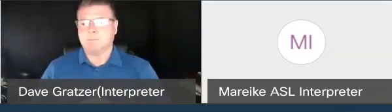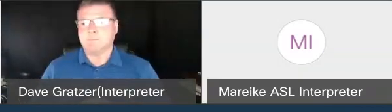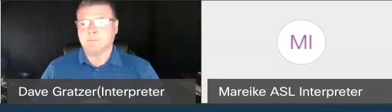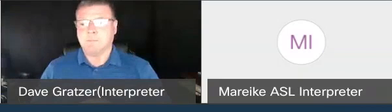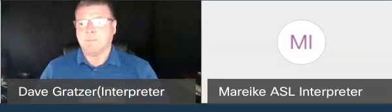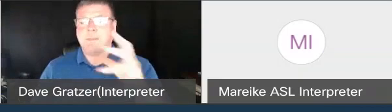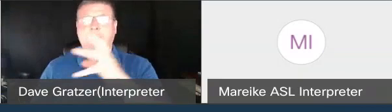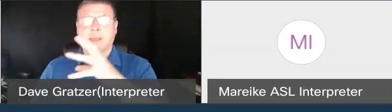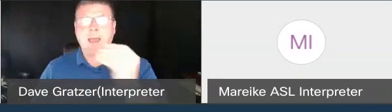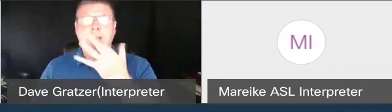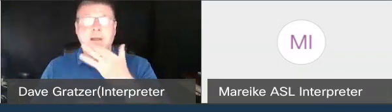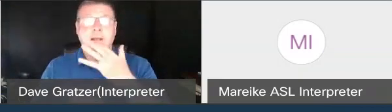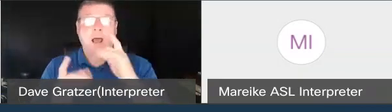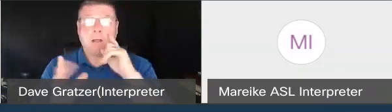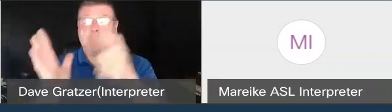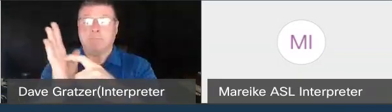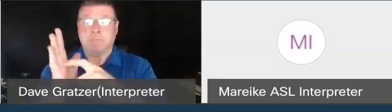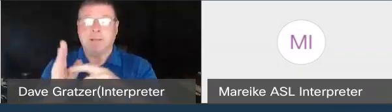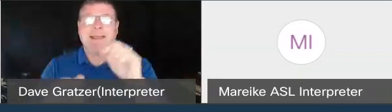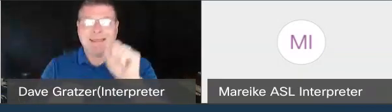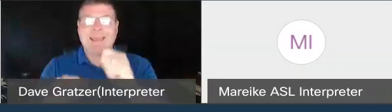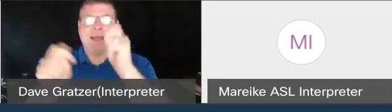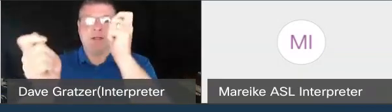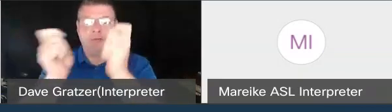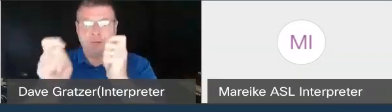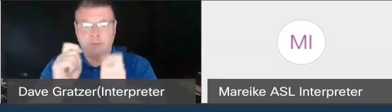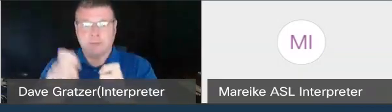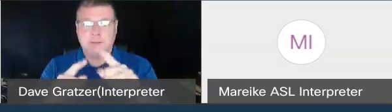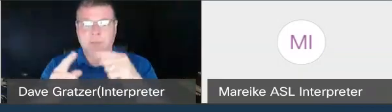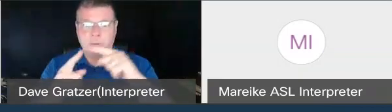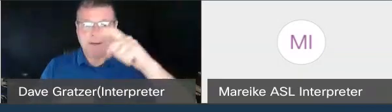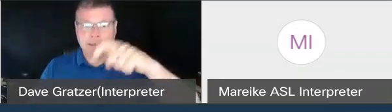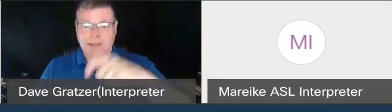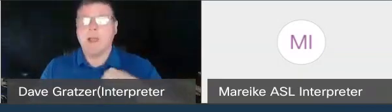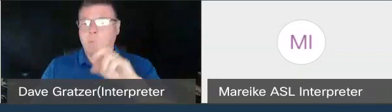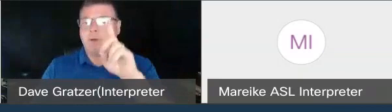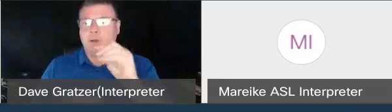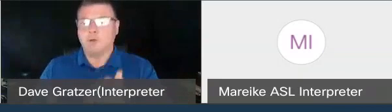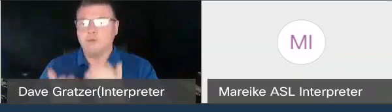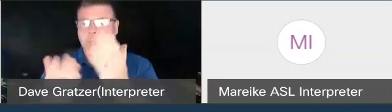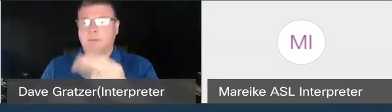And the color contrast of the live caption pod can be changed as needed and we do recommend high contrast style